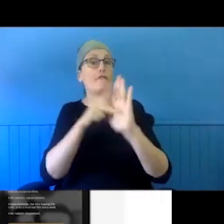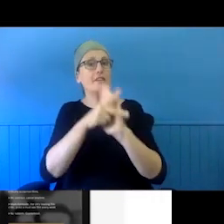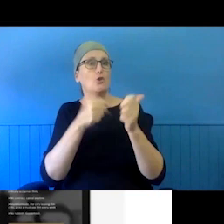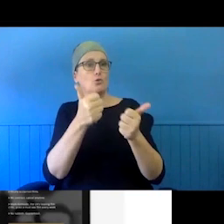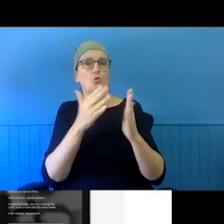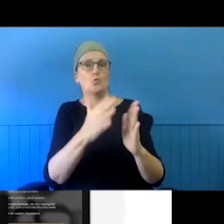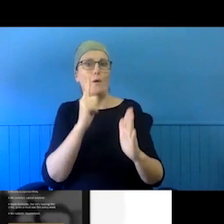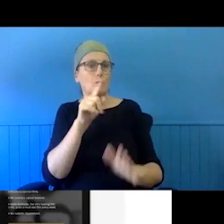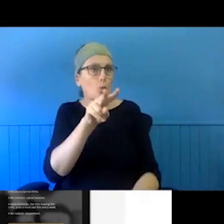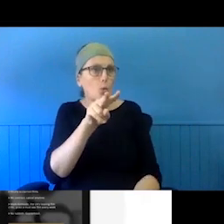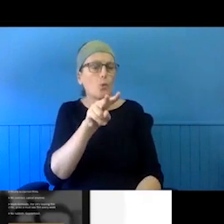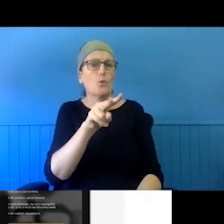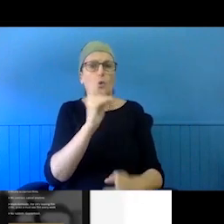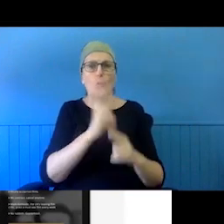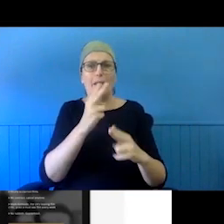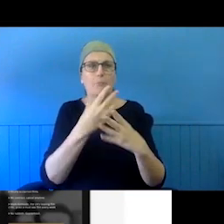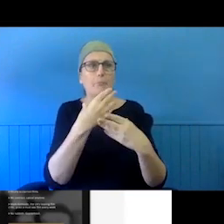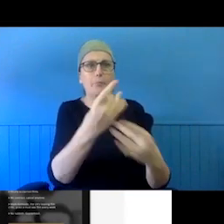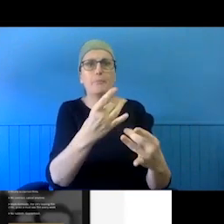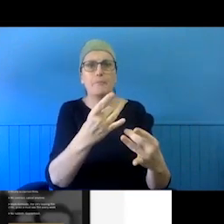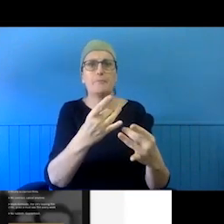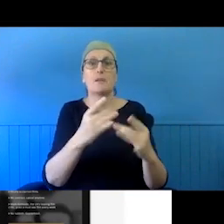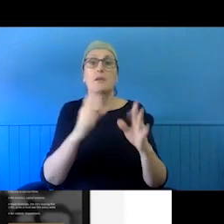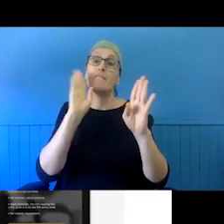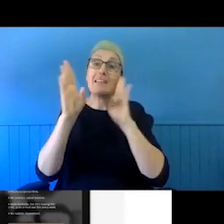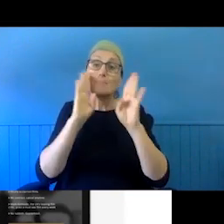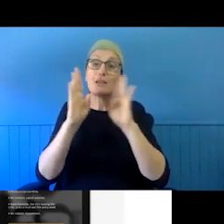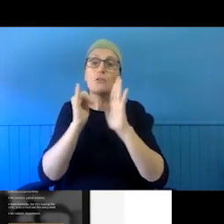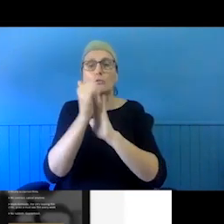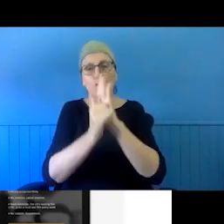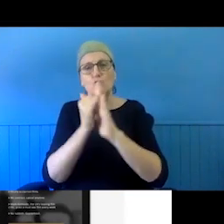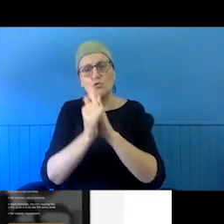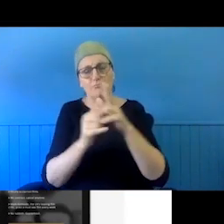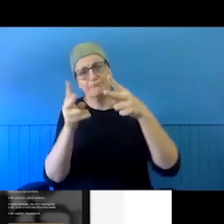space. What's good for us in the creative sector is 43% are watching